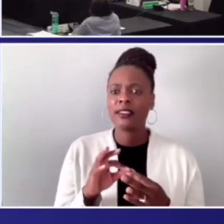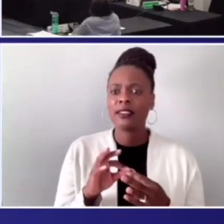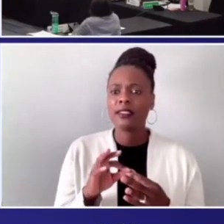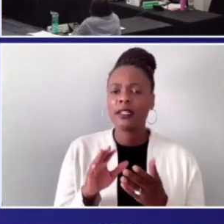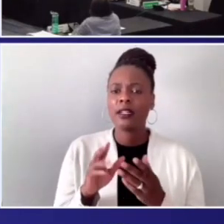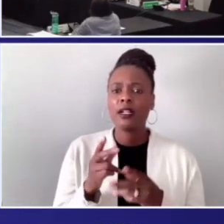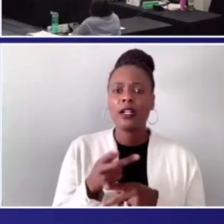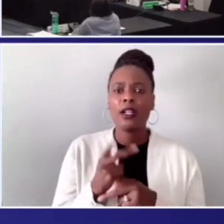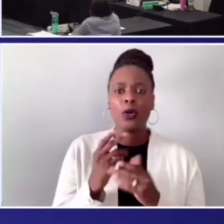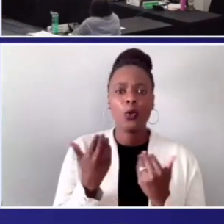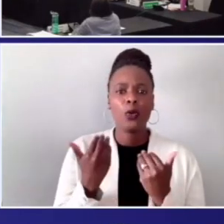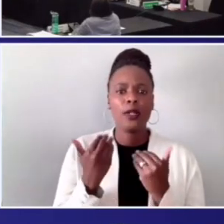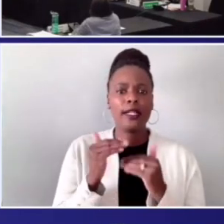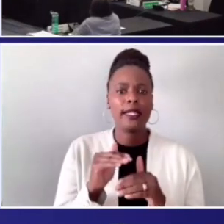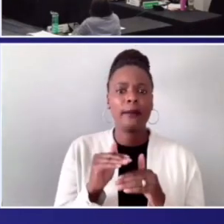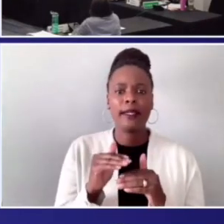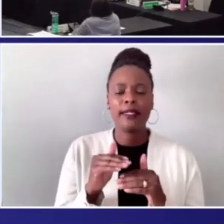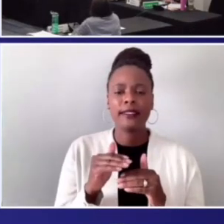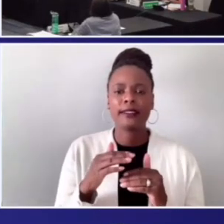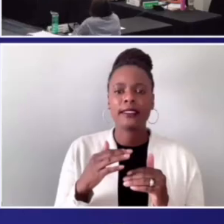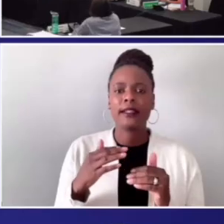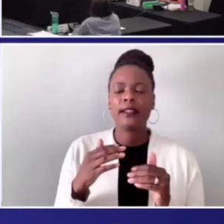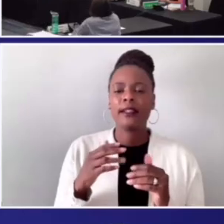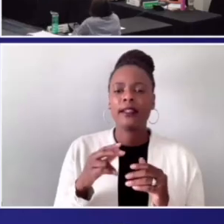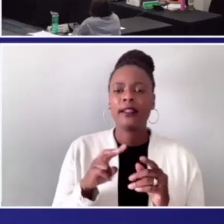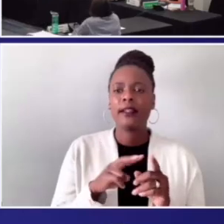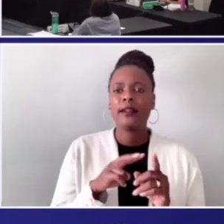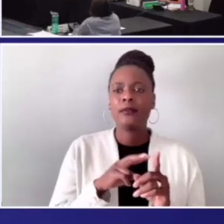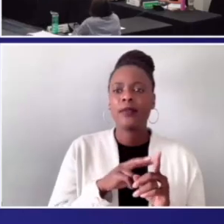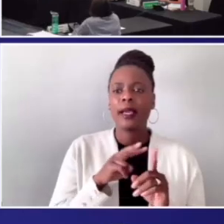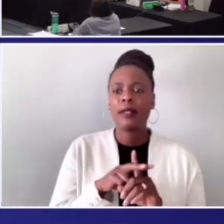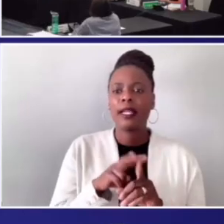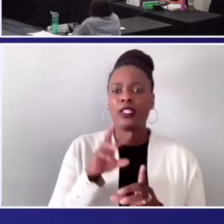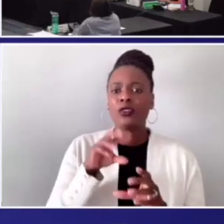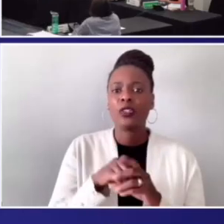limits application or inclusion for previous loans?